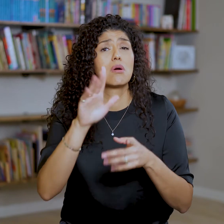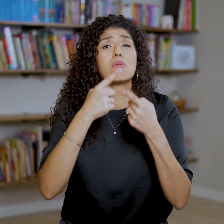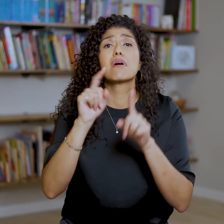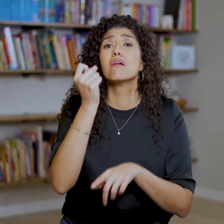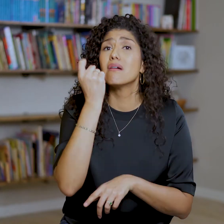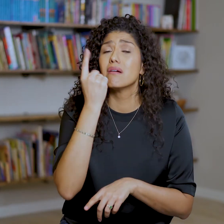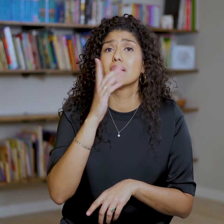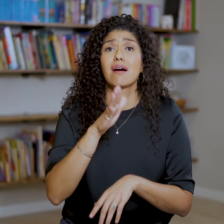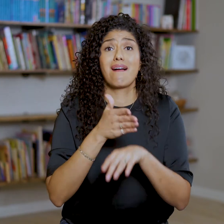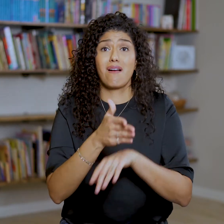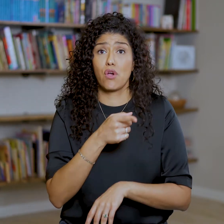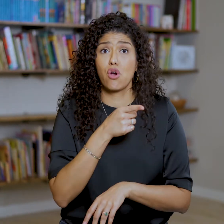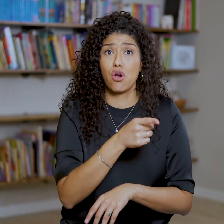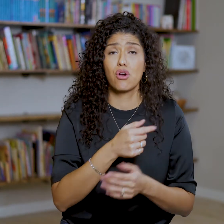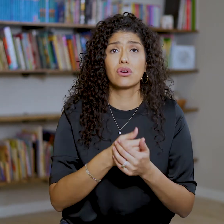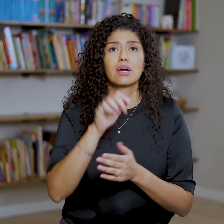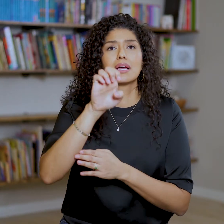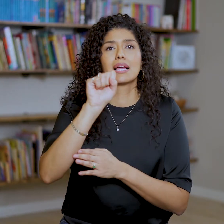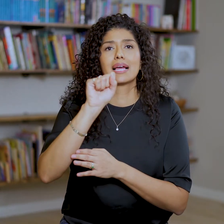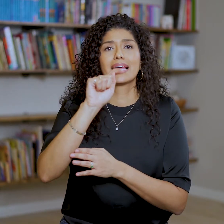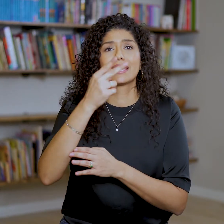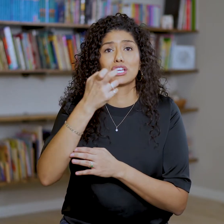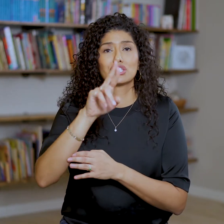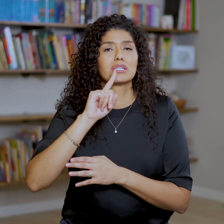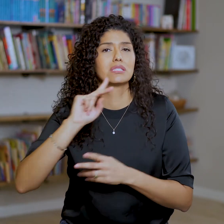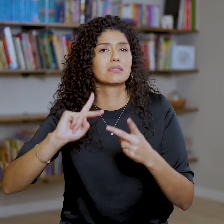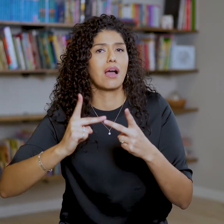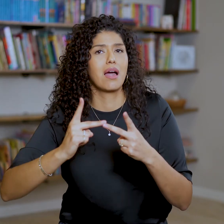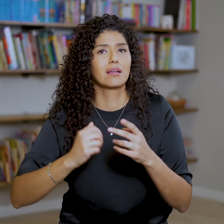followed closely by Esther.